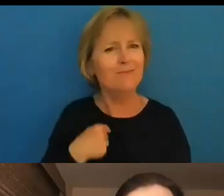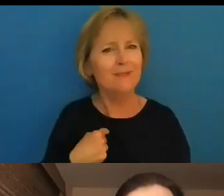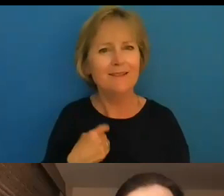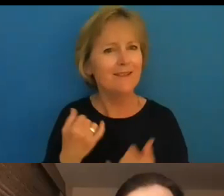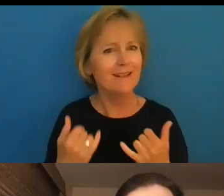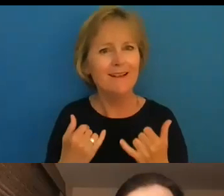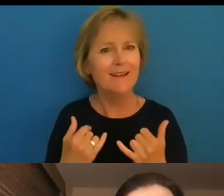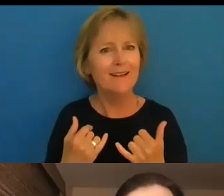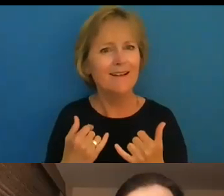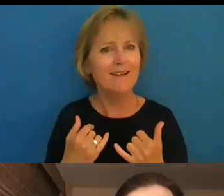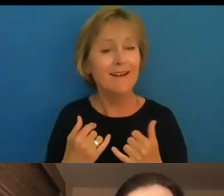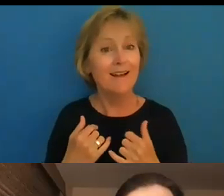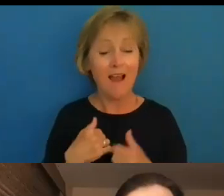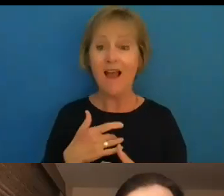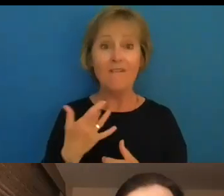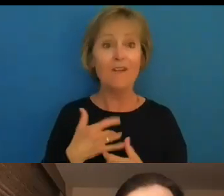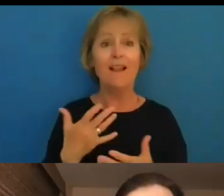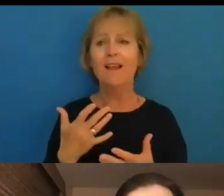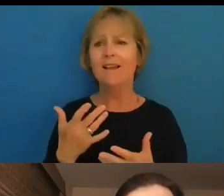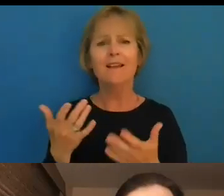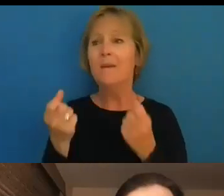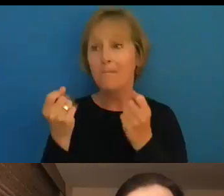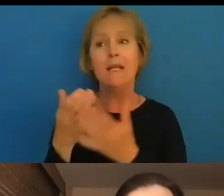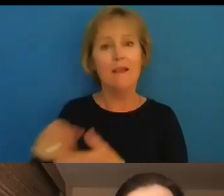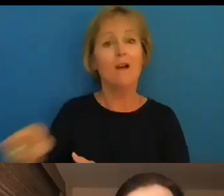I feel like it's inevitable for many of us.